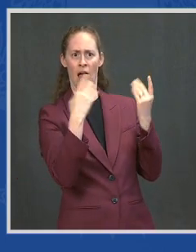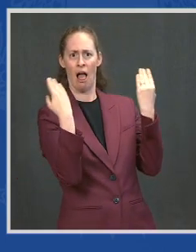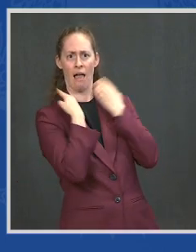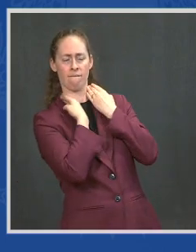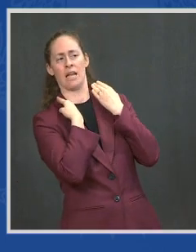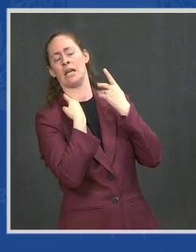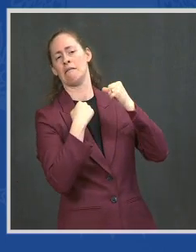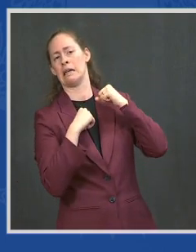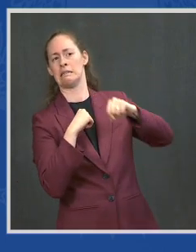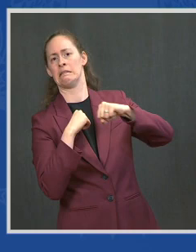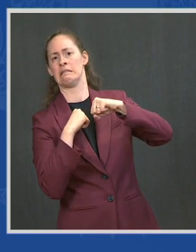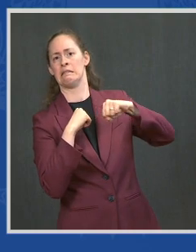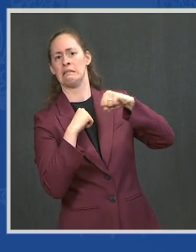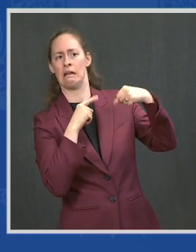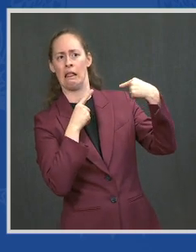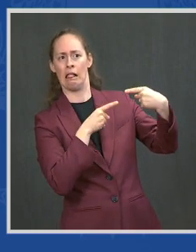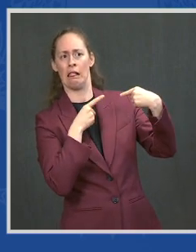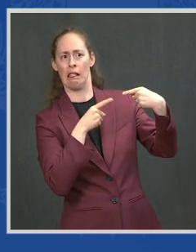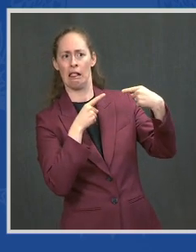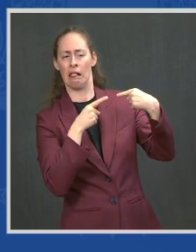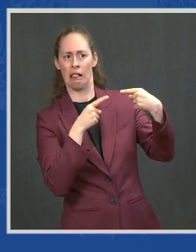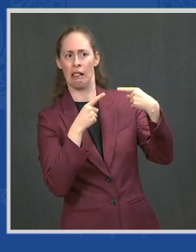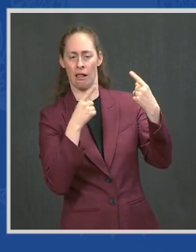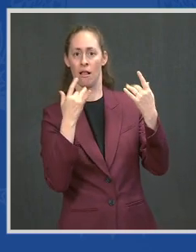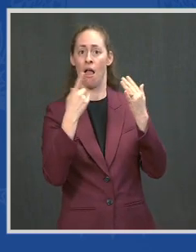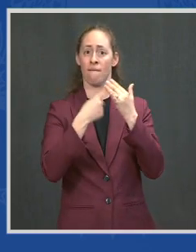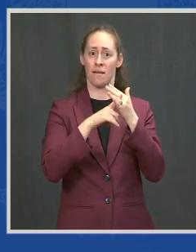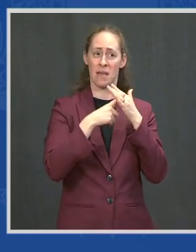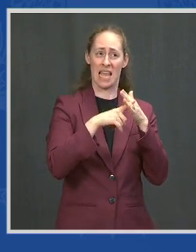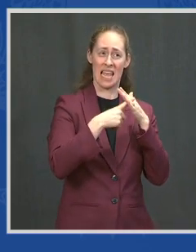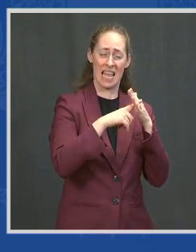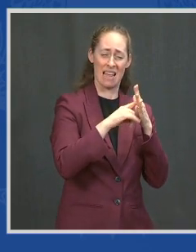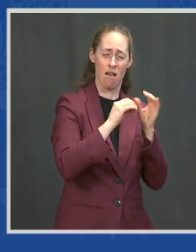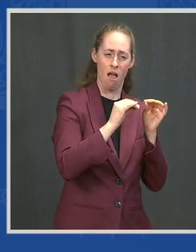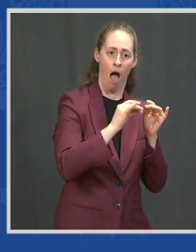to 600 million vaccines and then set up all the logistics.